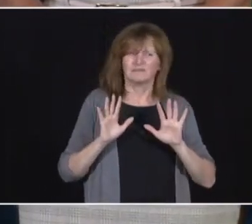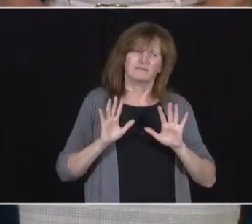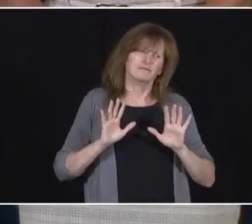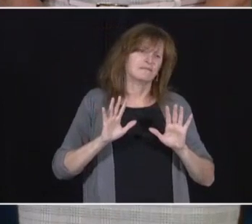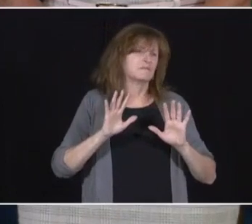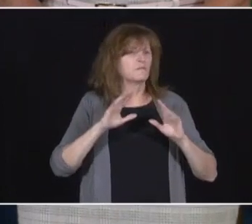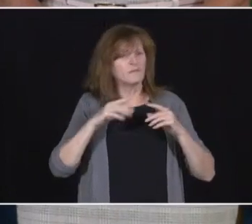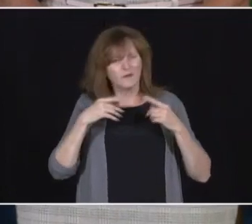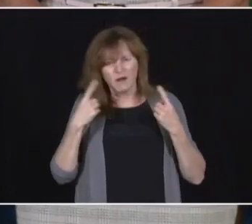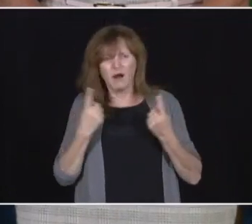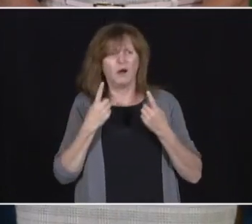So when possible, where a face covering.